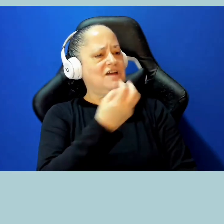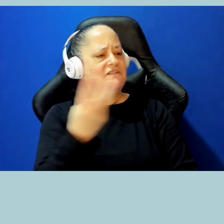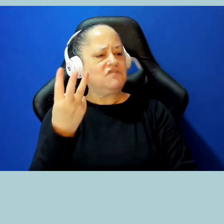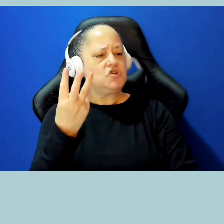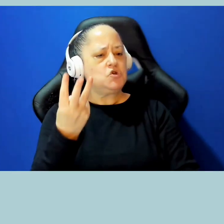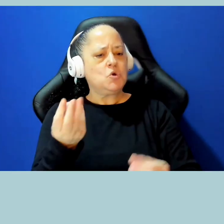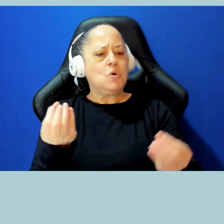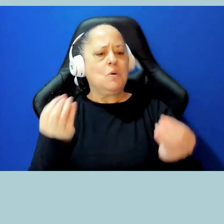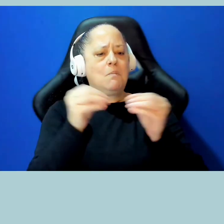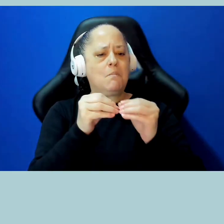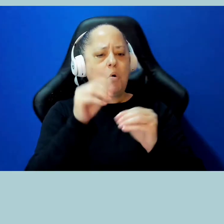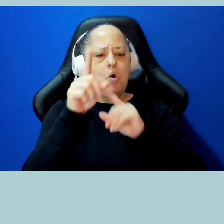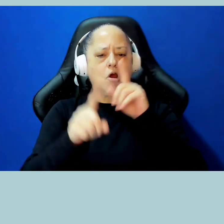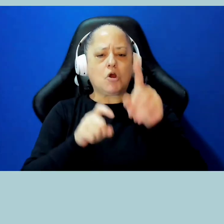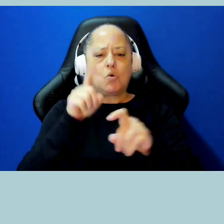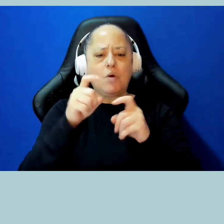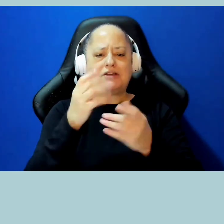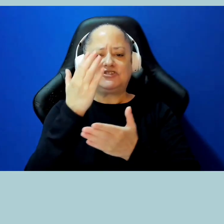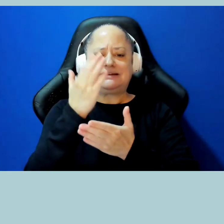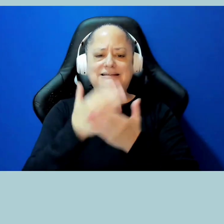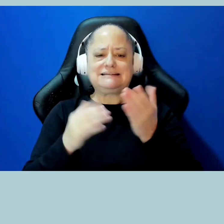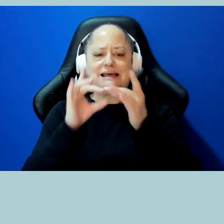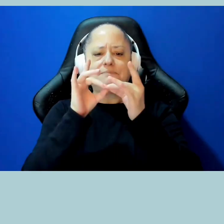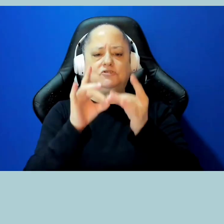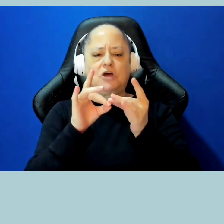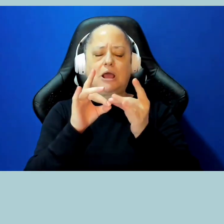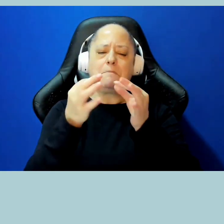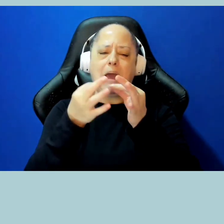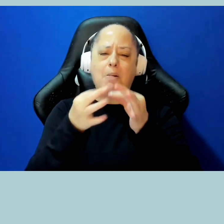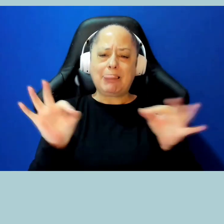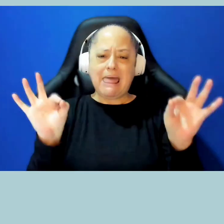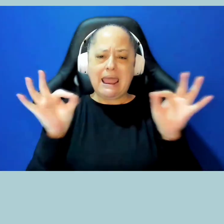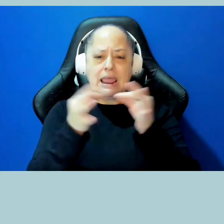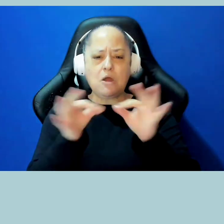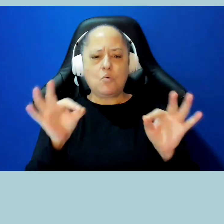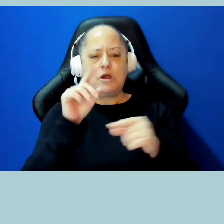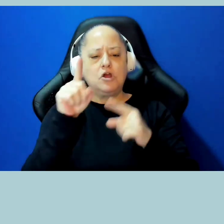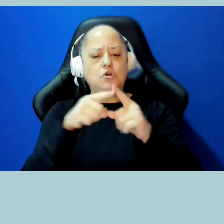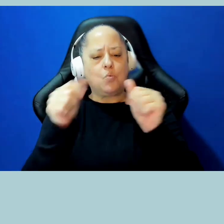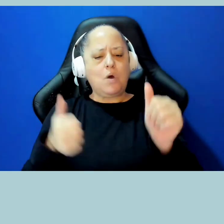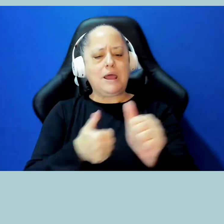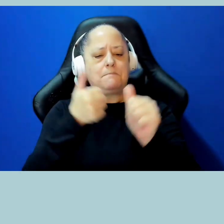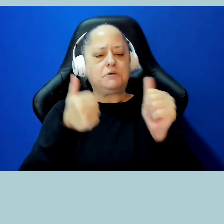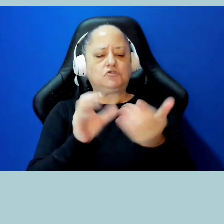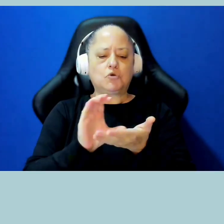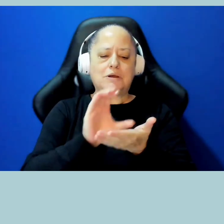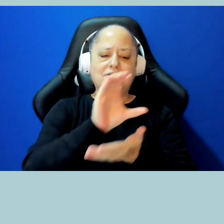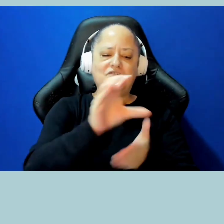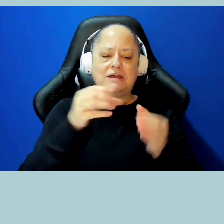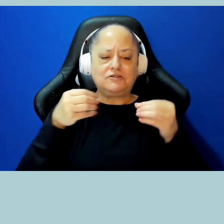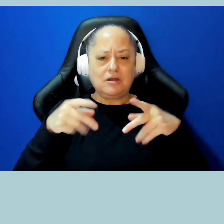I've gotten some kind of talking about language when pursuing funding opportunities and questions about does